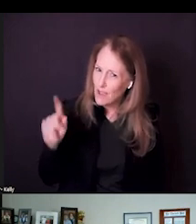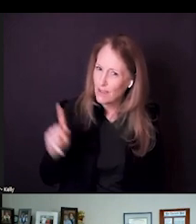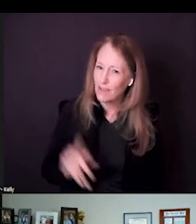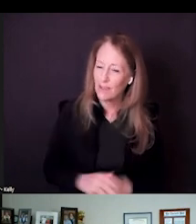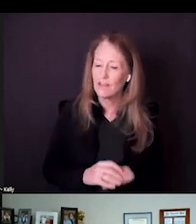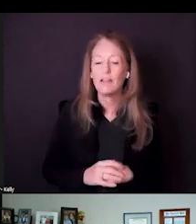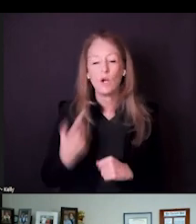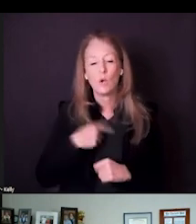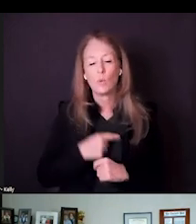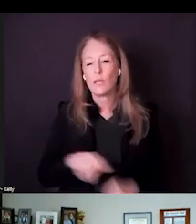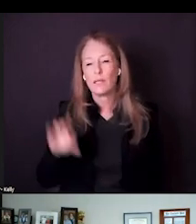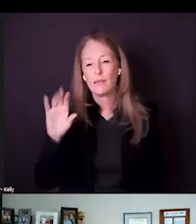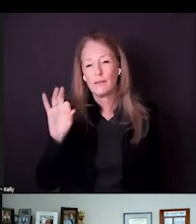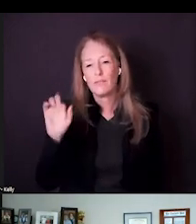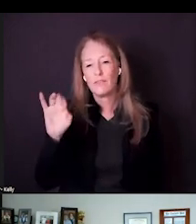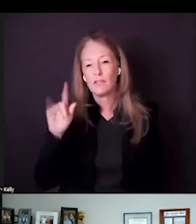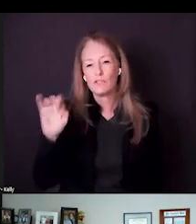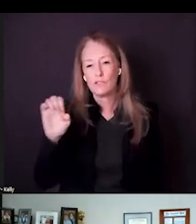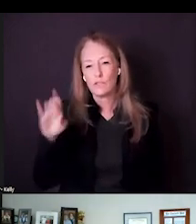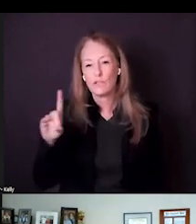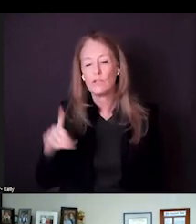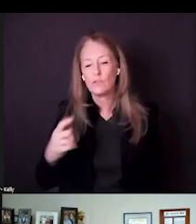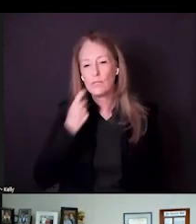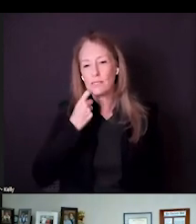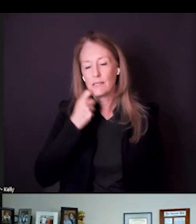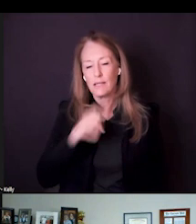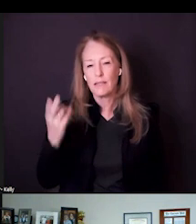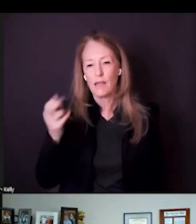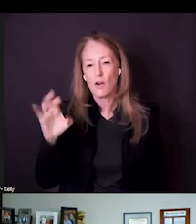IN THE NEWS A FEW WEEKS AGO THAT HARVARD UNIVERSITY OUTREACHED